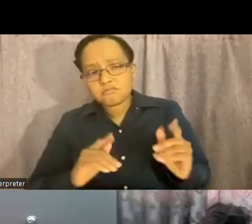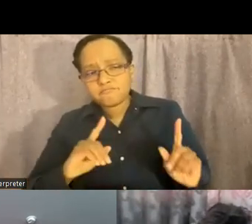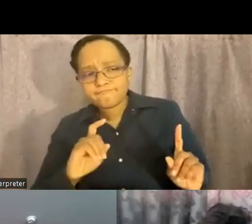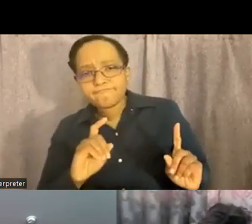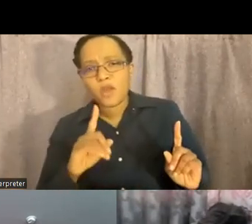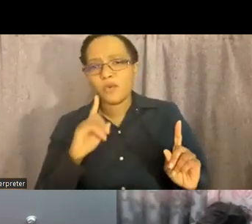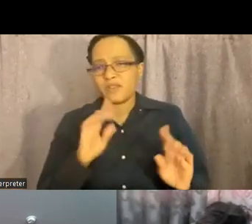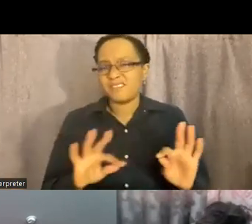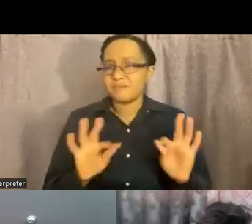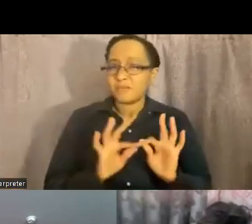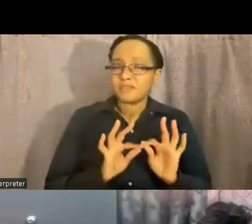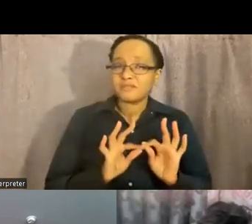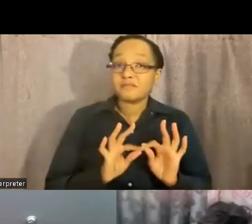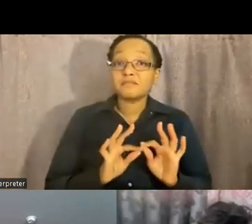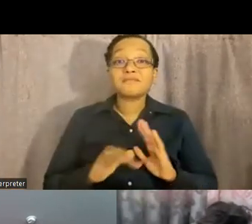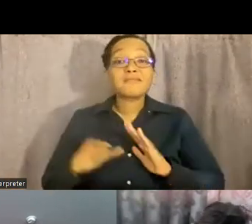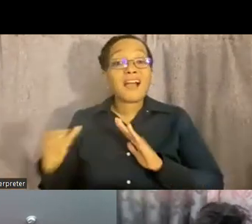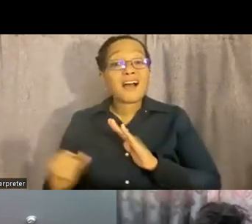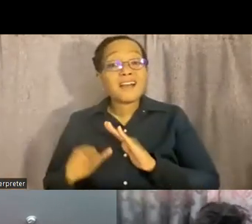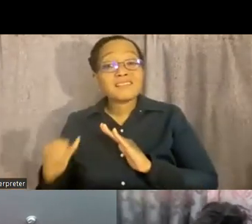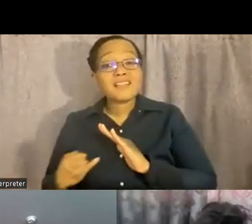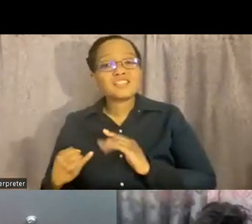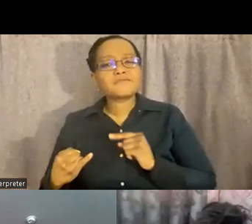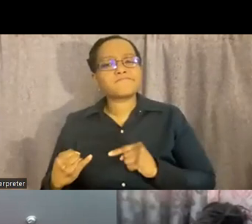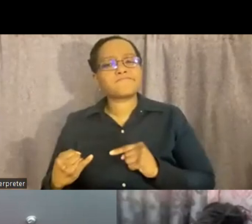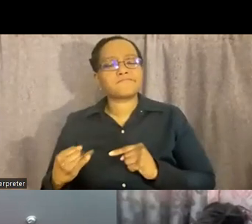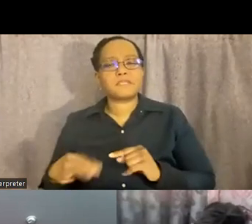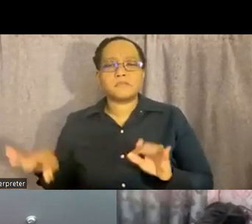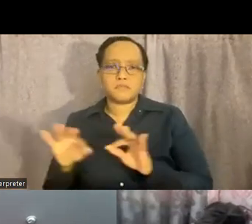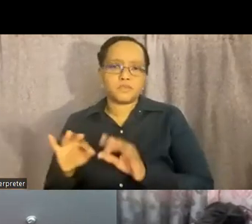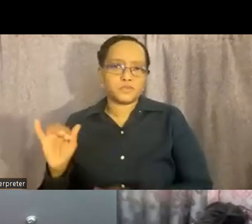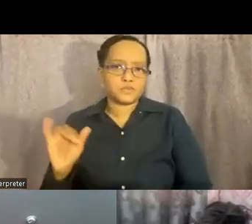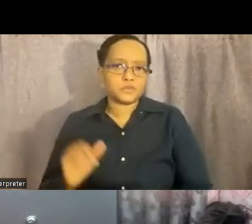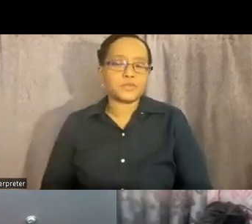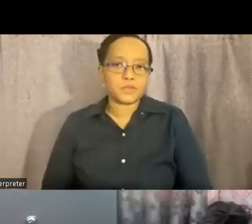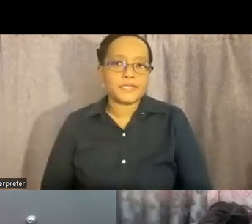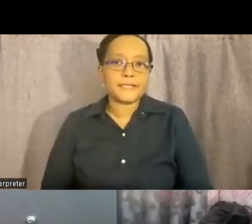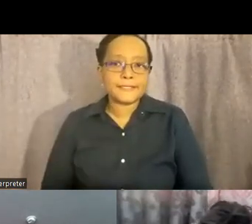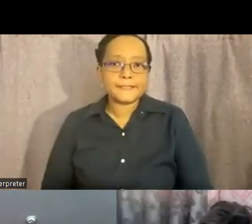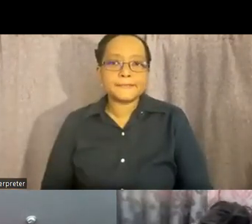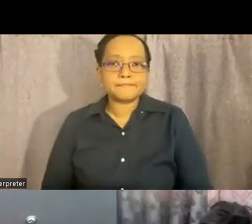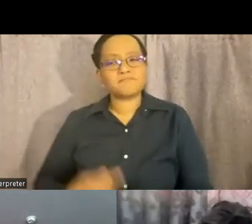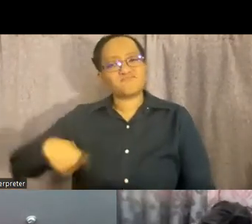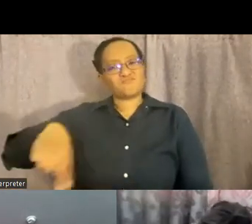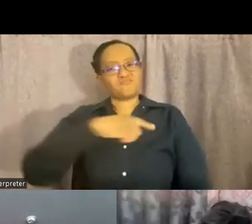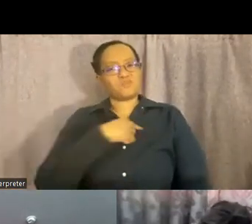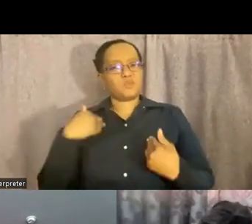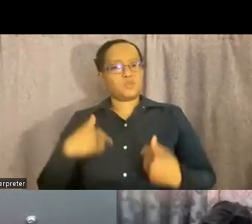Isolation is key as well . We are human beings.